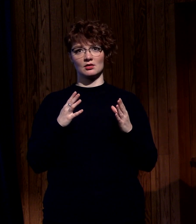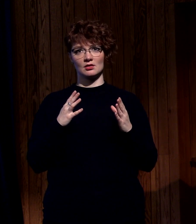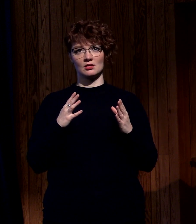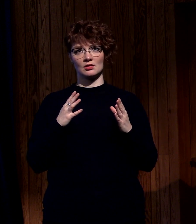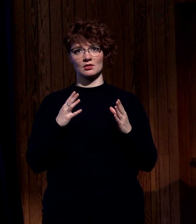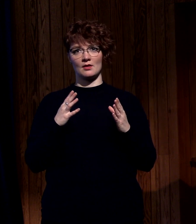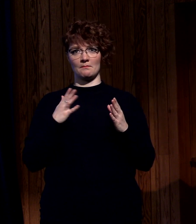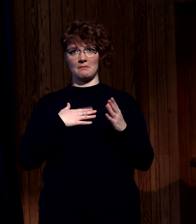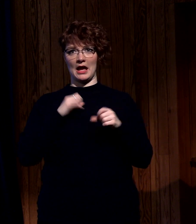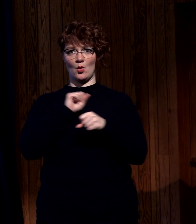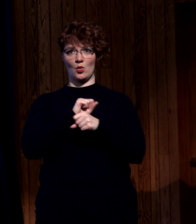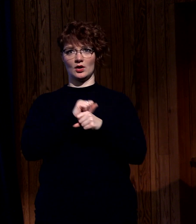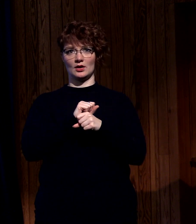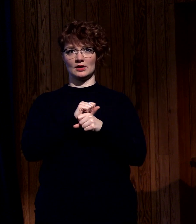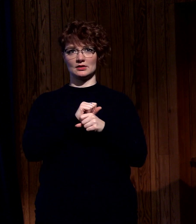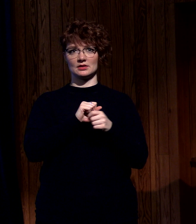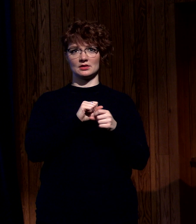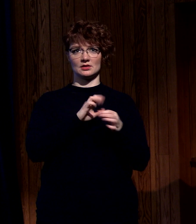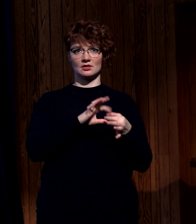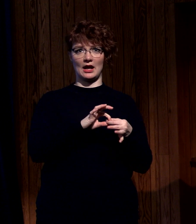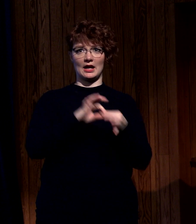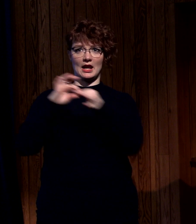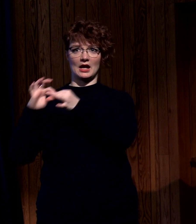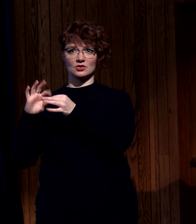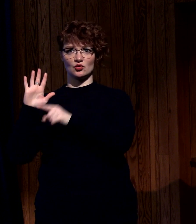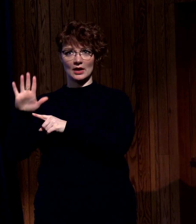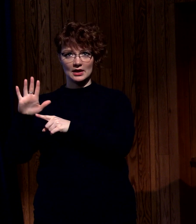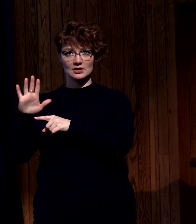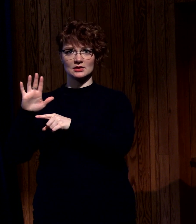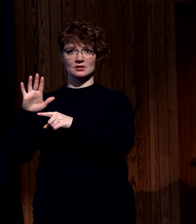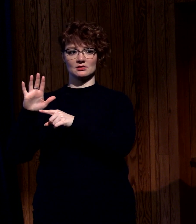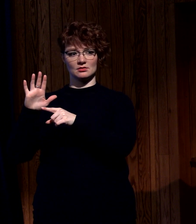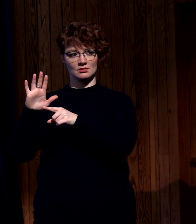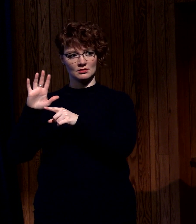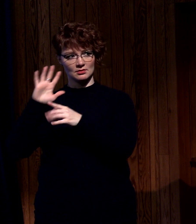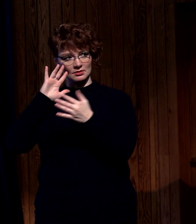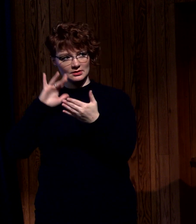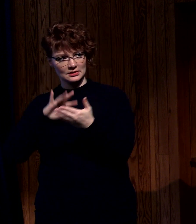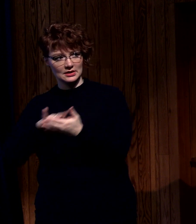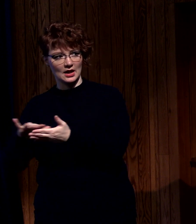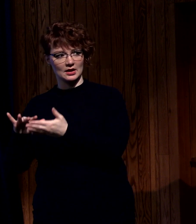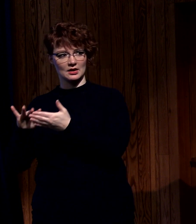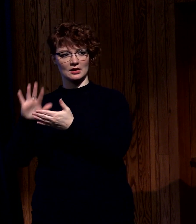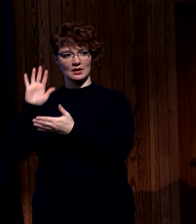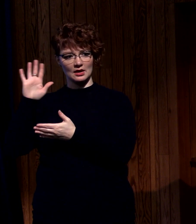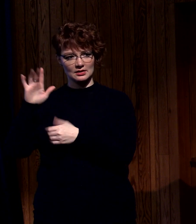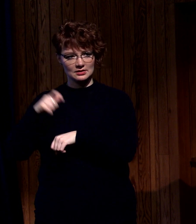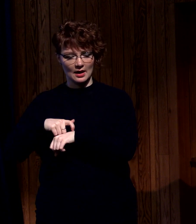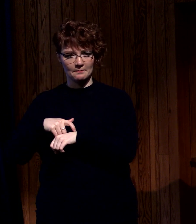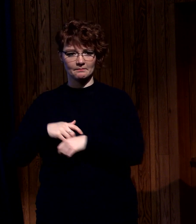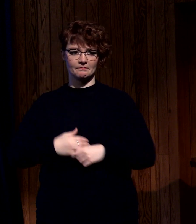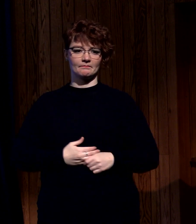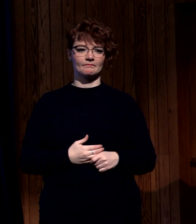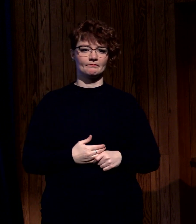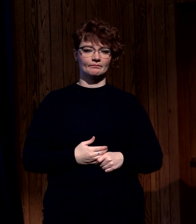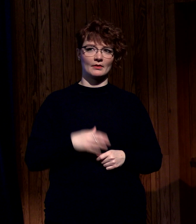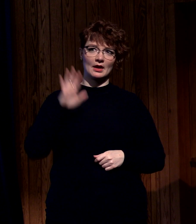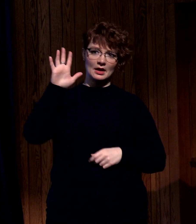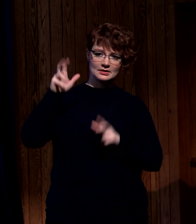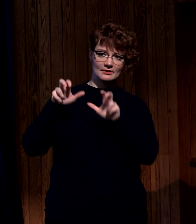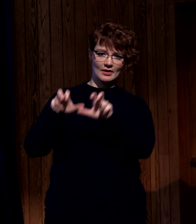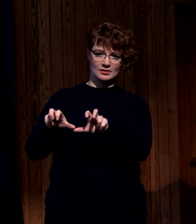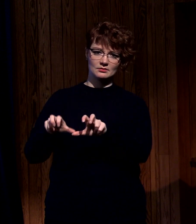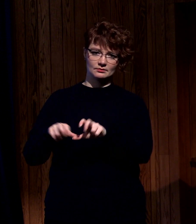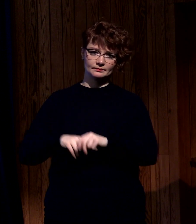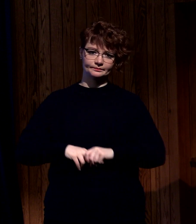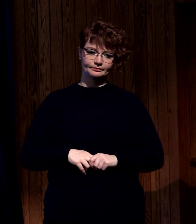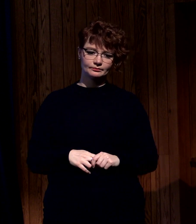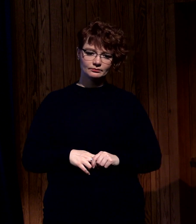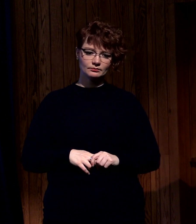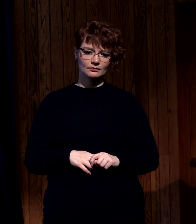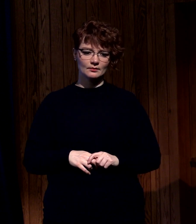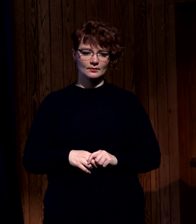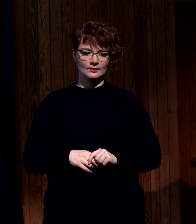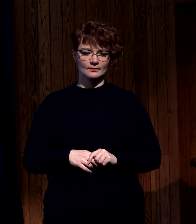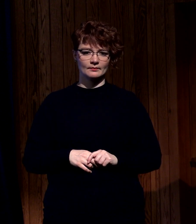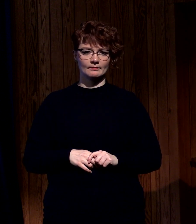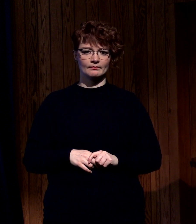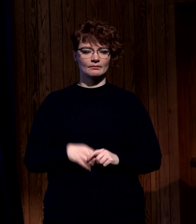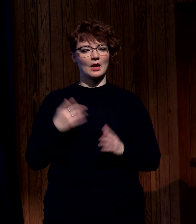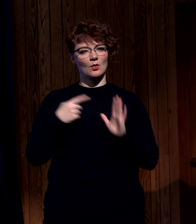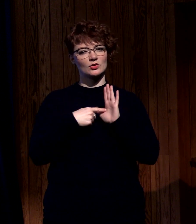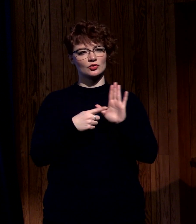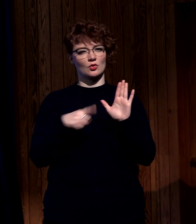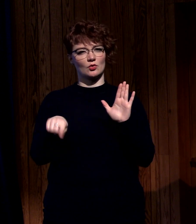his fruit of his labor. And so, what I want to show to you is